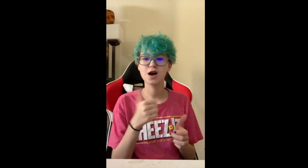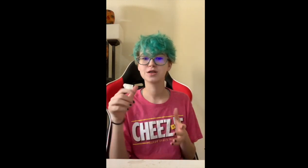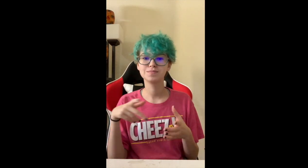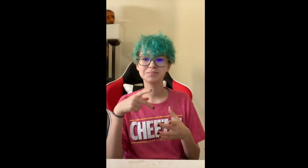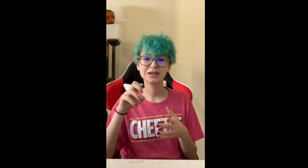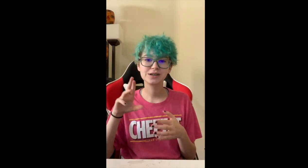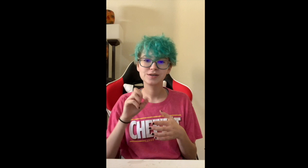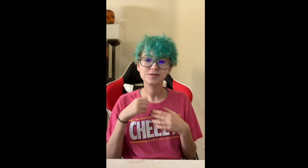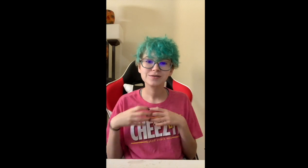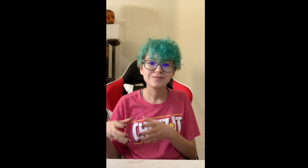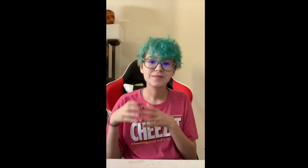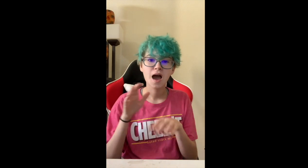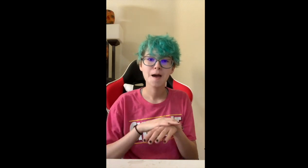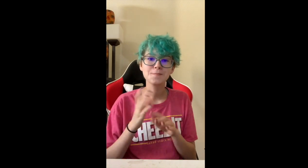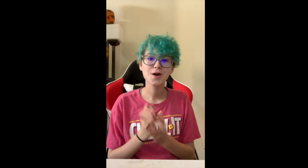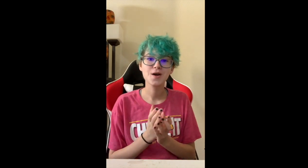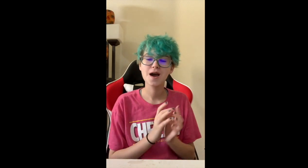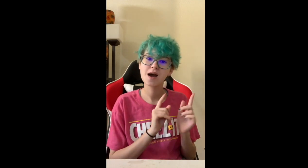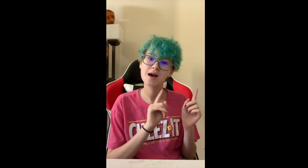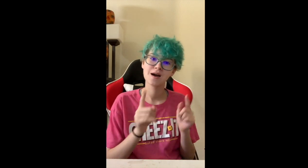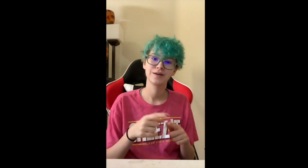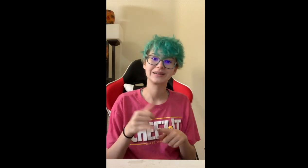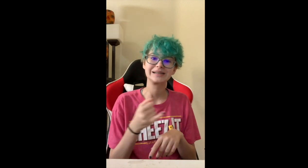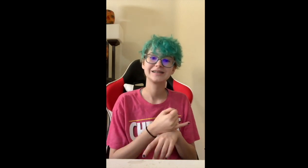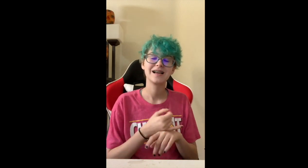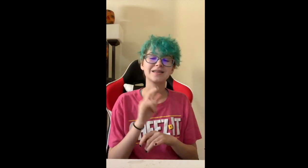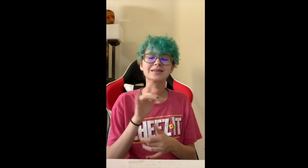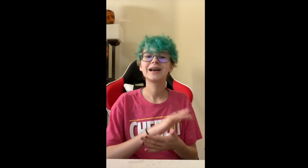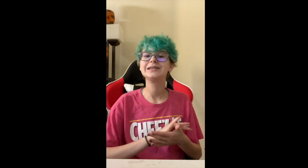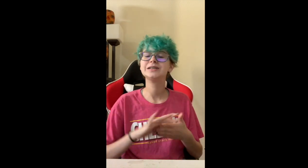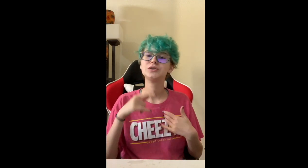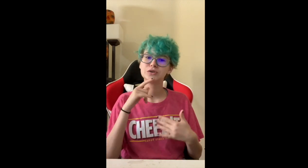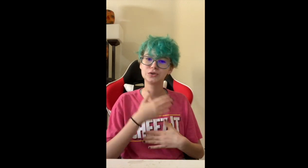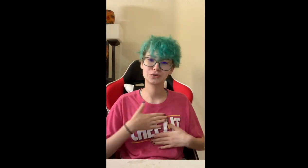So I went with my other peers and we were on a boat going to Catalina Island.